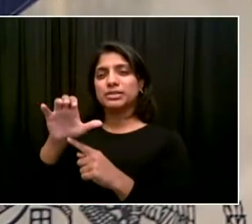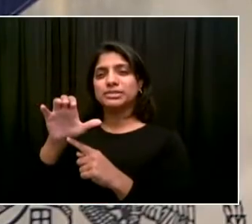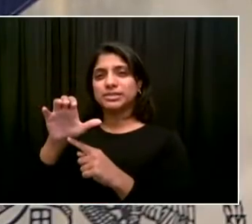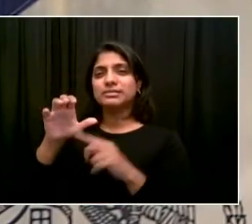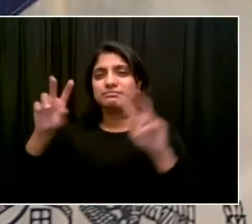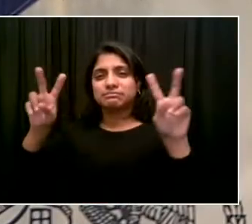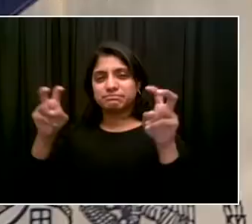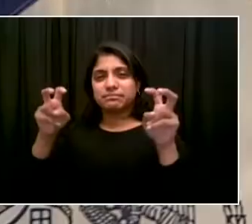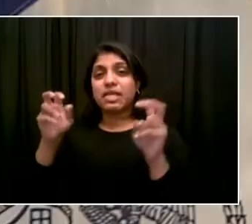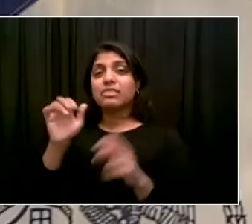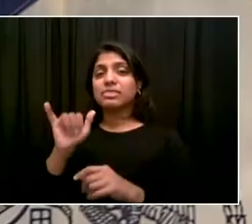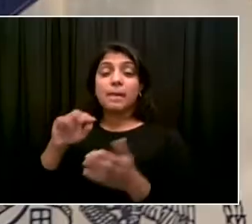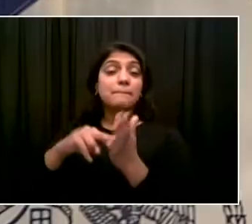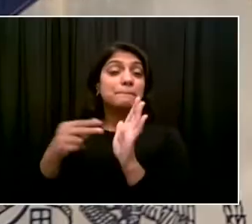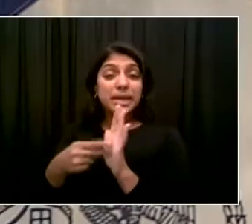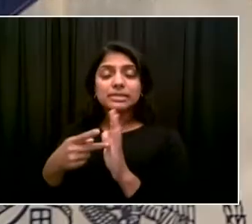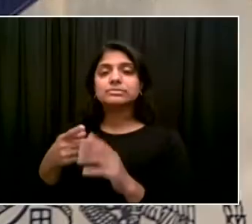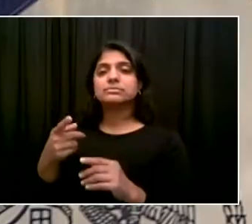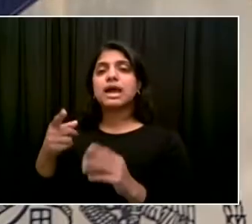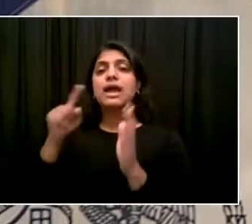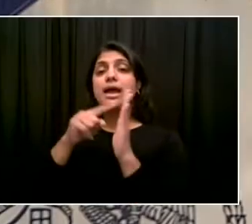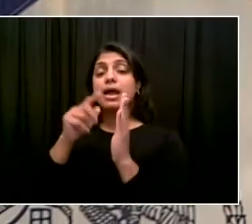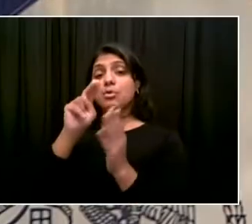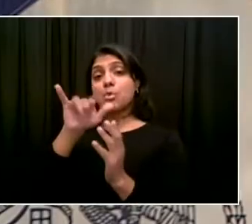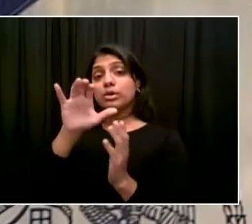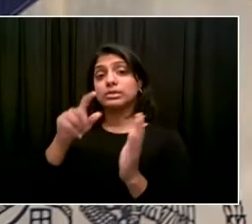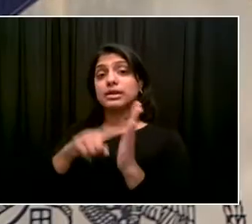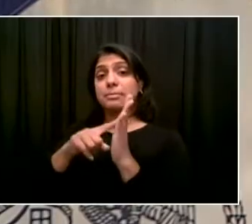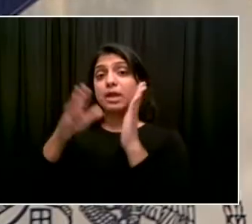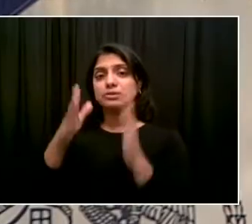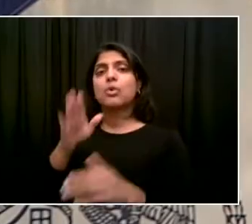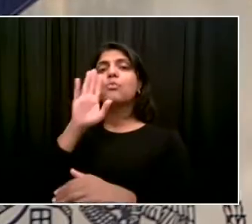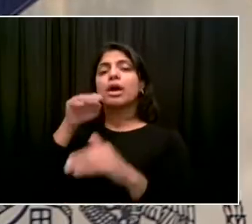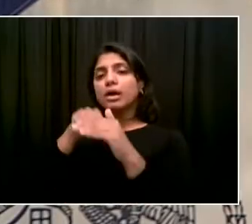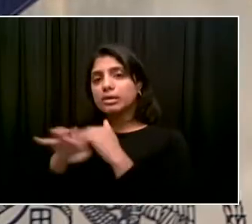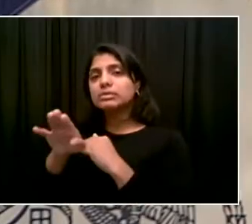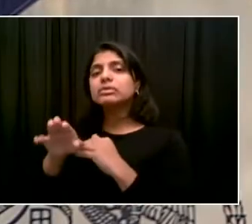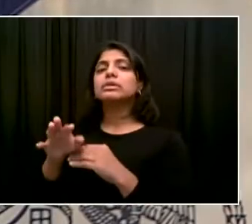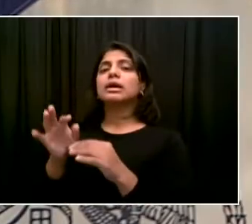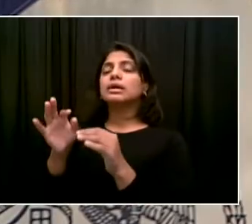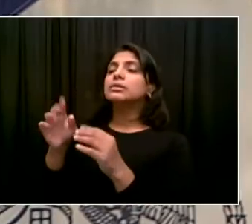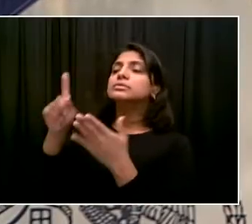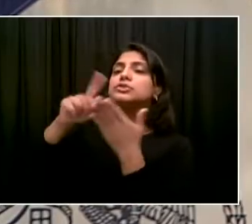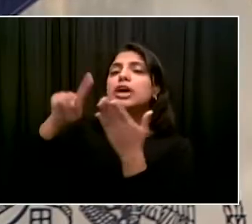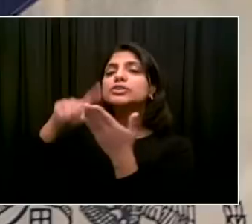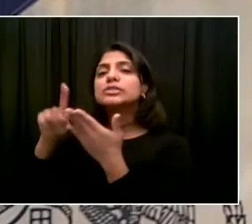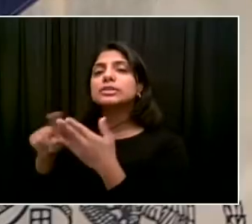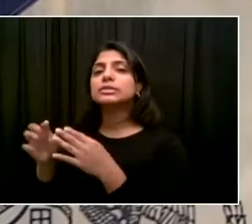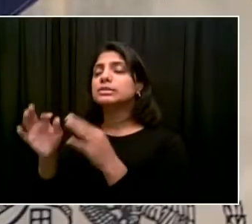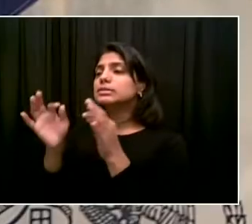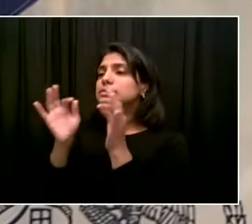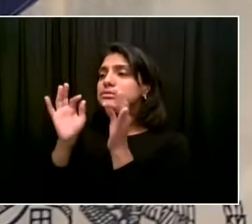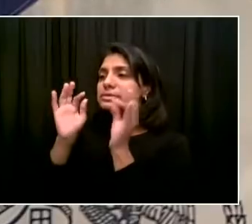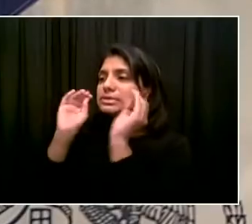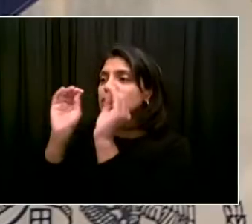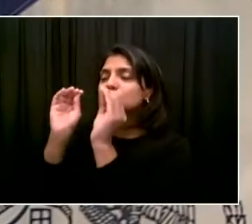STILL EXTRAORDINARILY PERTINENT, WE